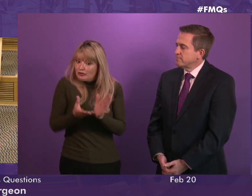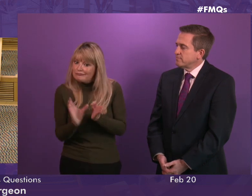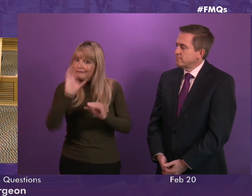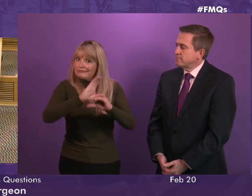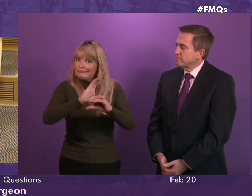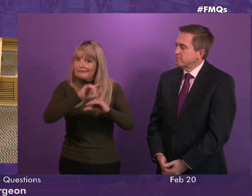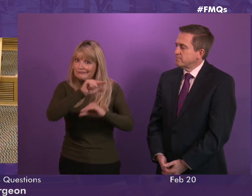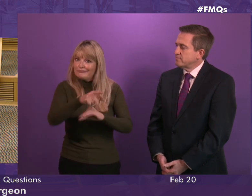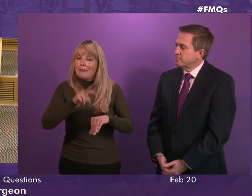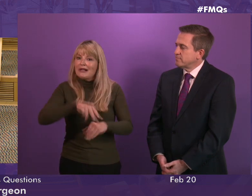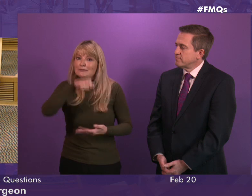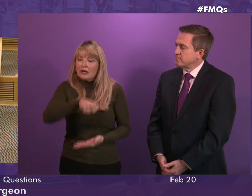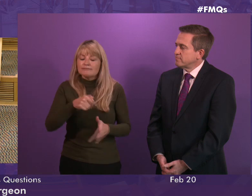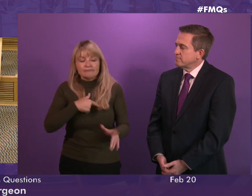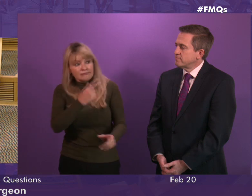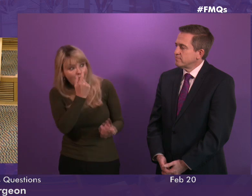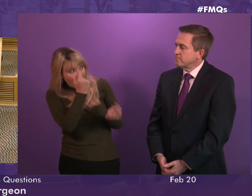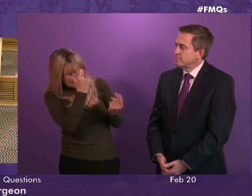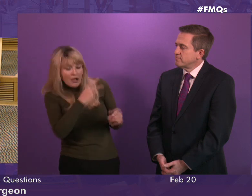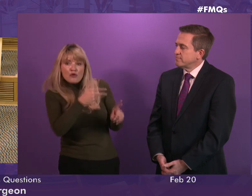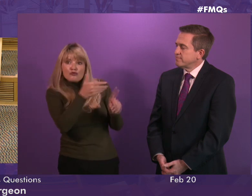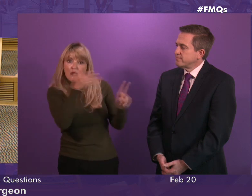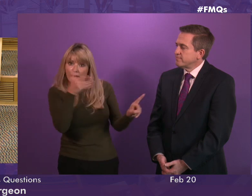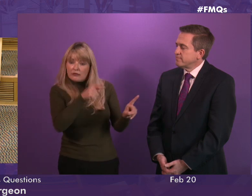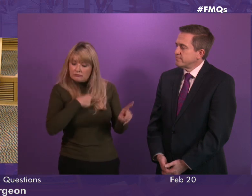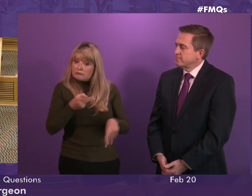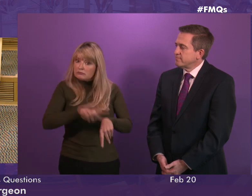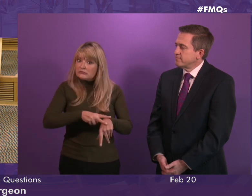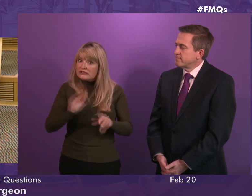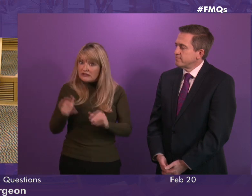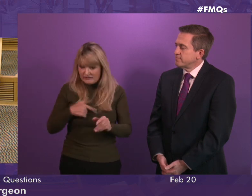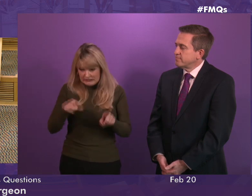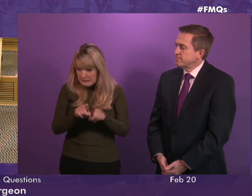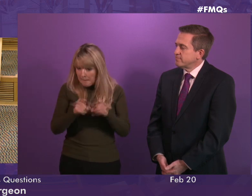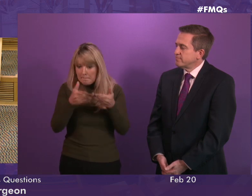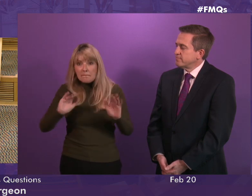I recognise that in our Police Service, as across all our public services, an impact